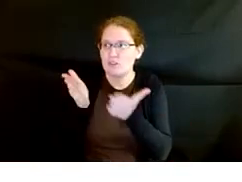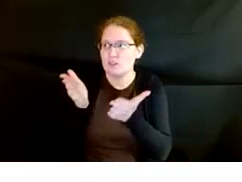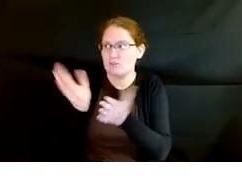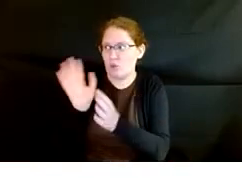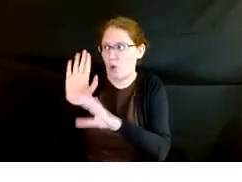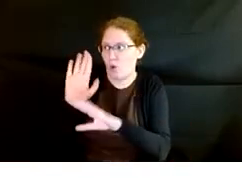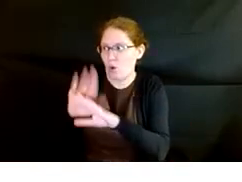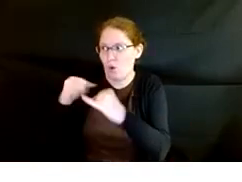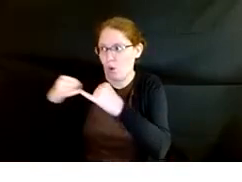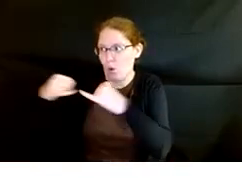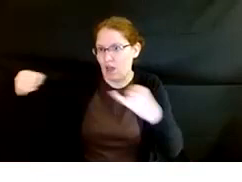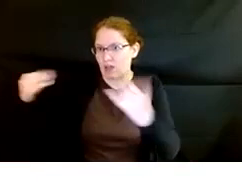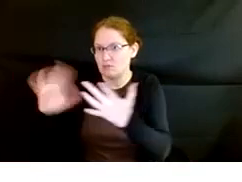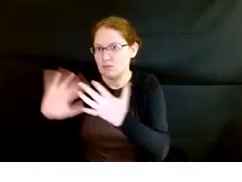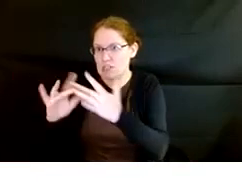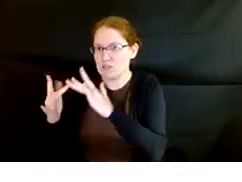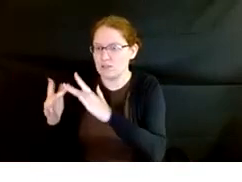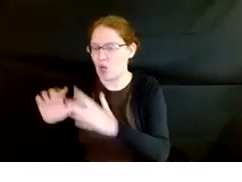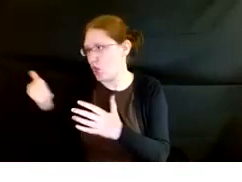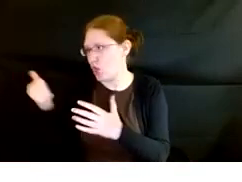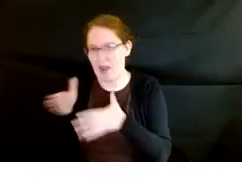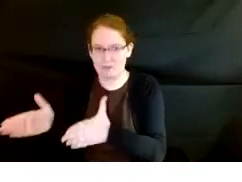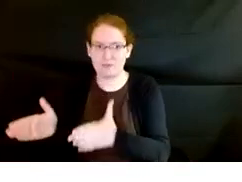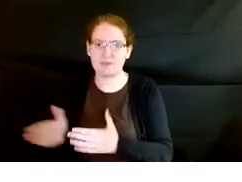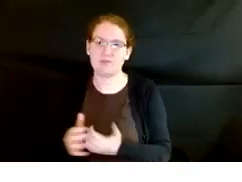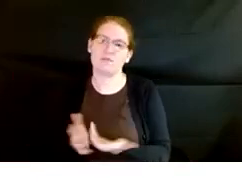uh and so that's kind of the how things, how these things kind of work together